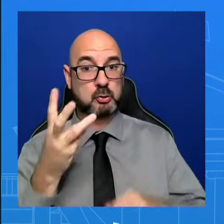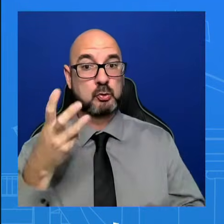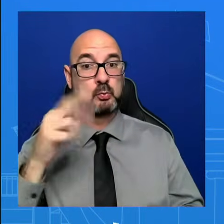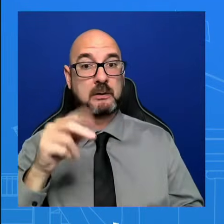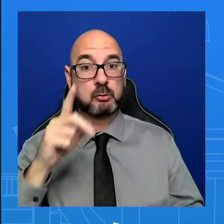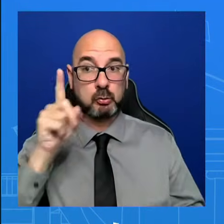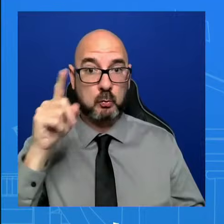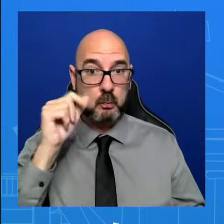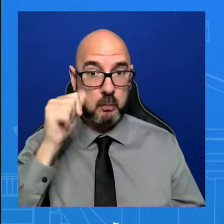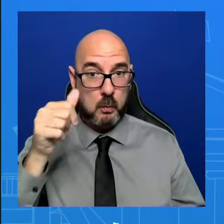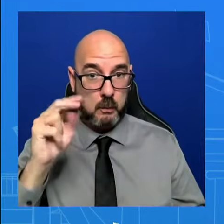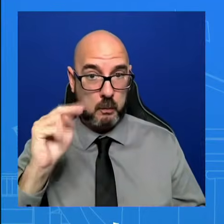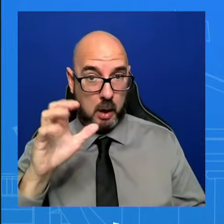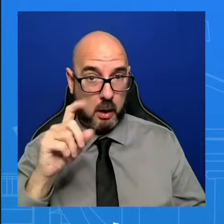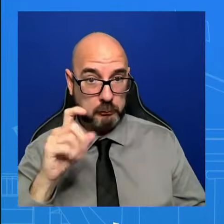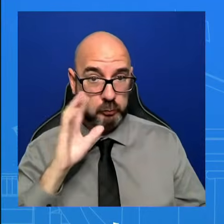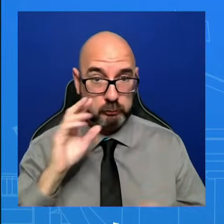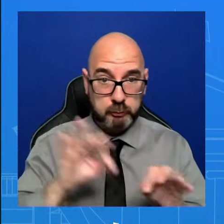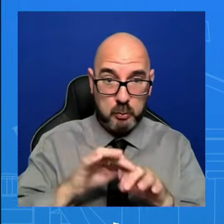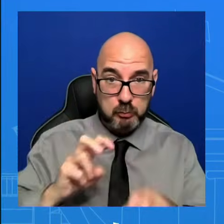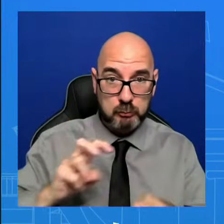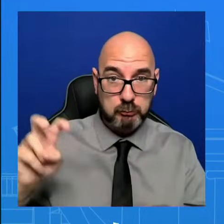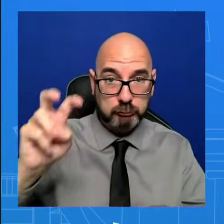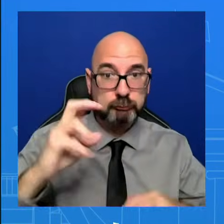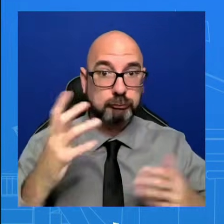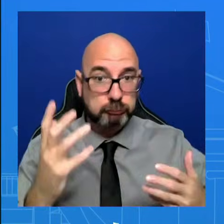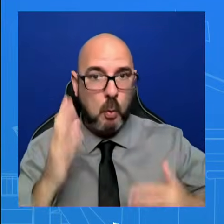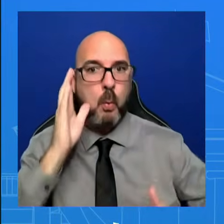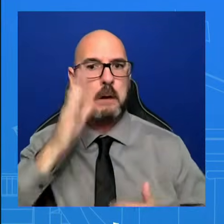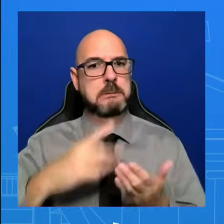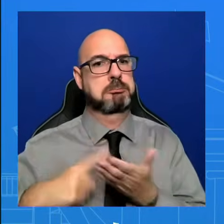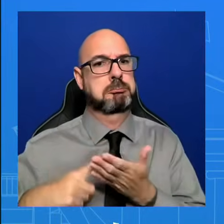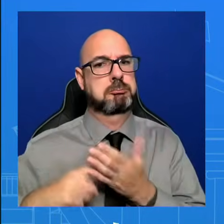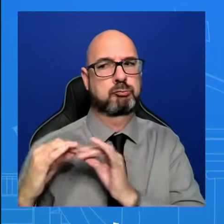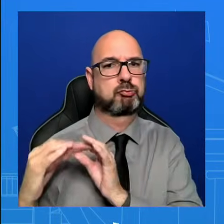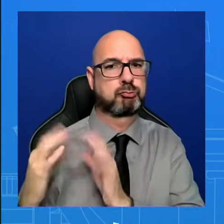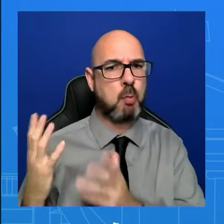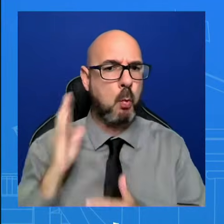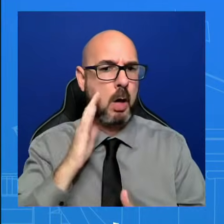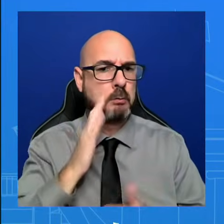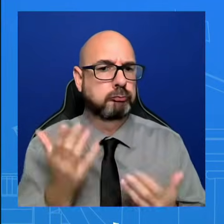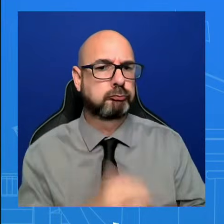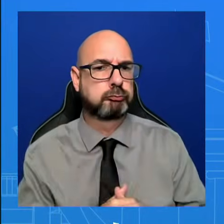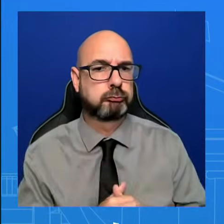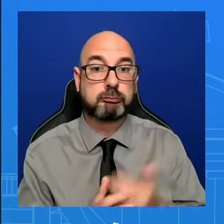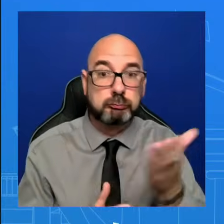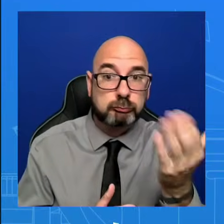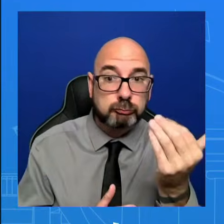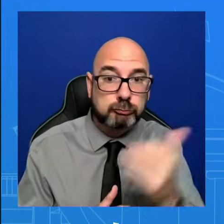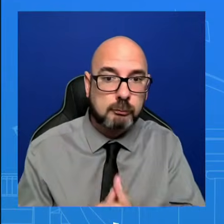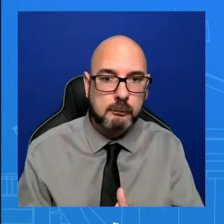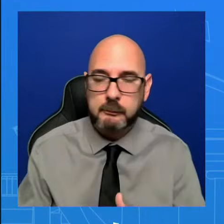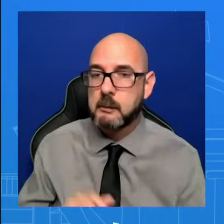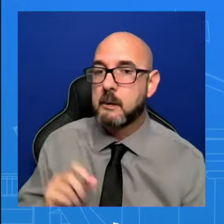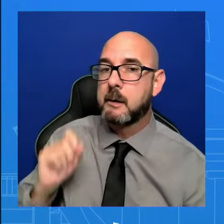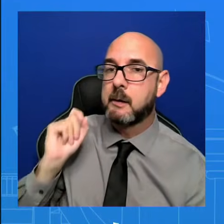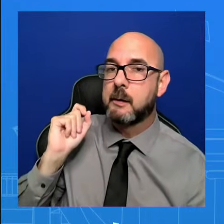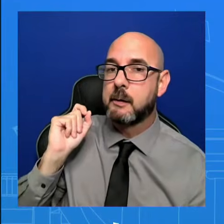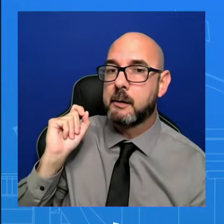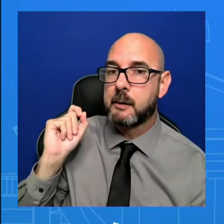And so, we'll be discussing that. Okay. Go ahead. Yeah. The Press: Oh, great. Okay.